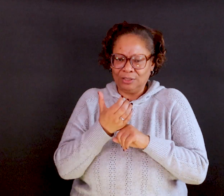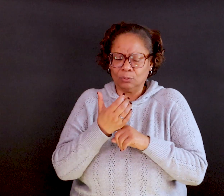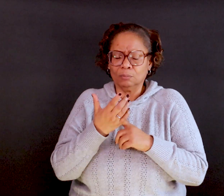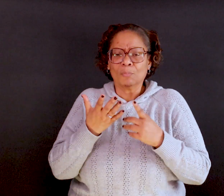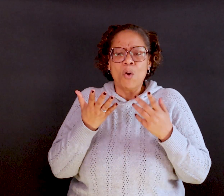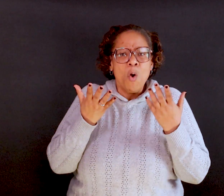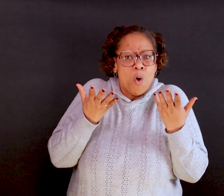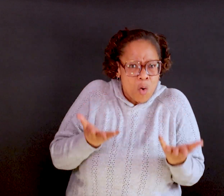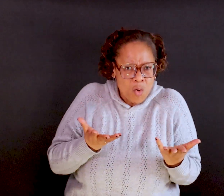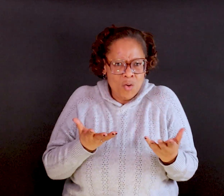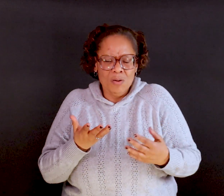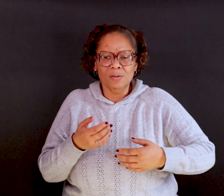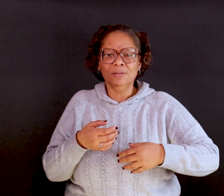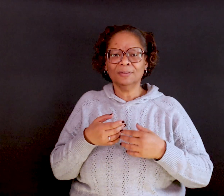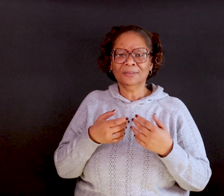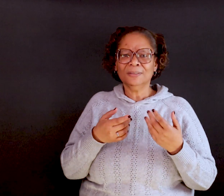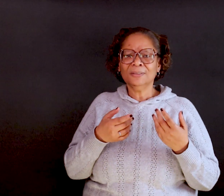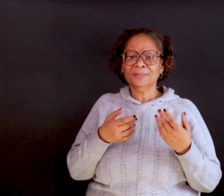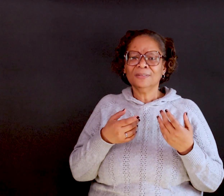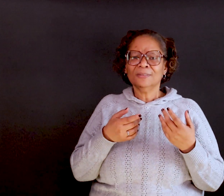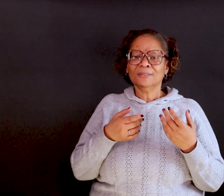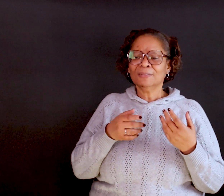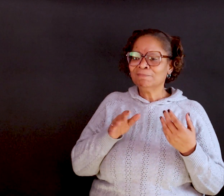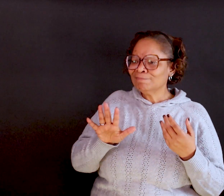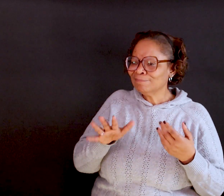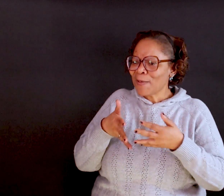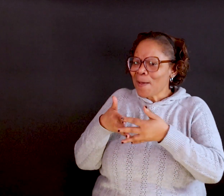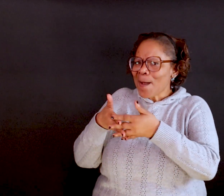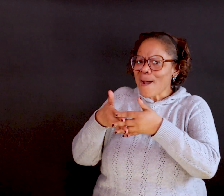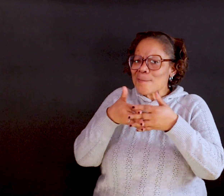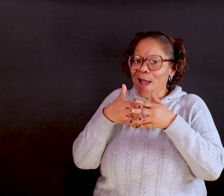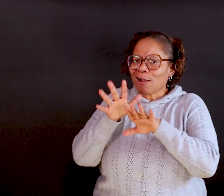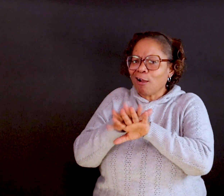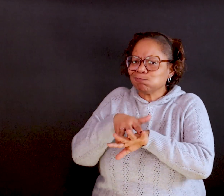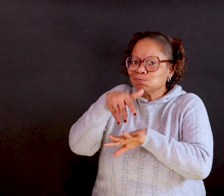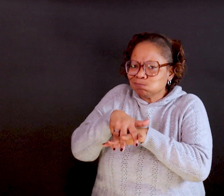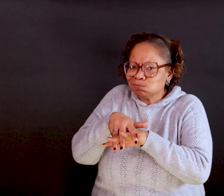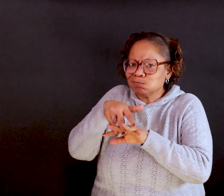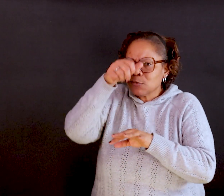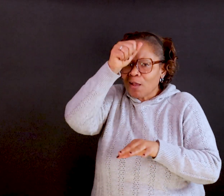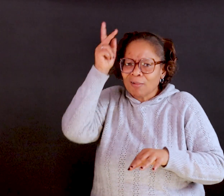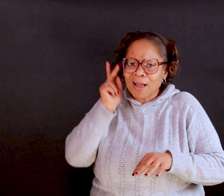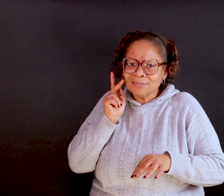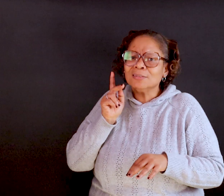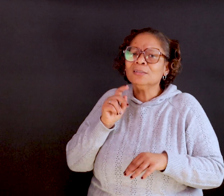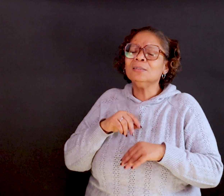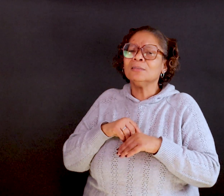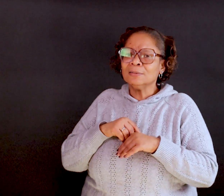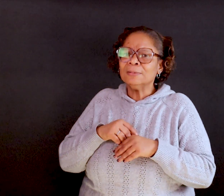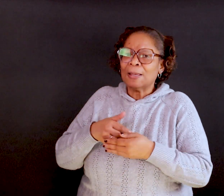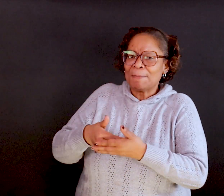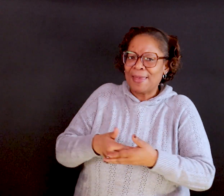or are American Indian or Alaskan Native.